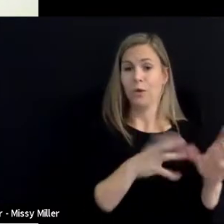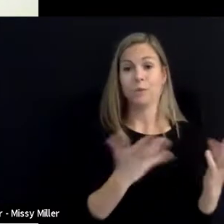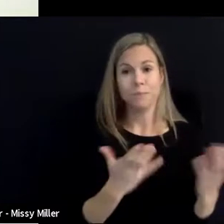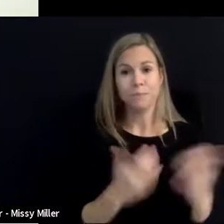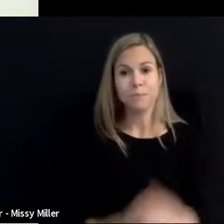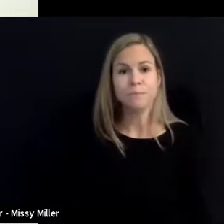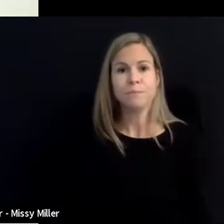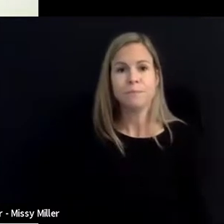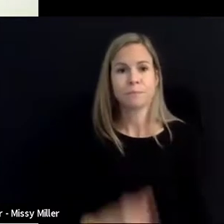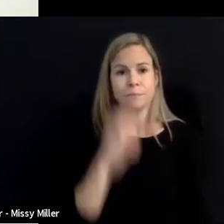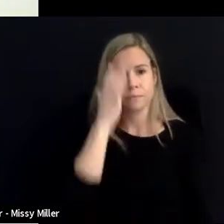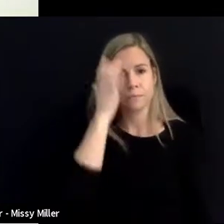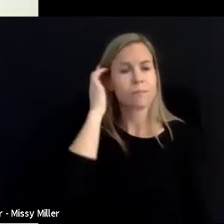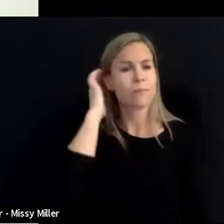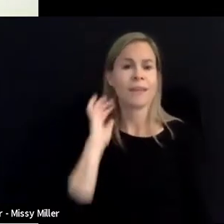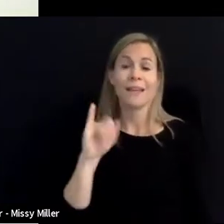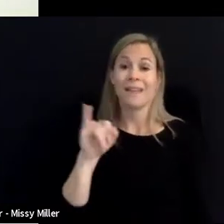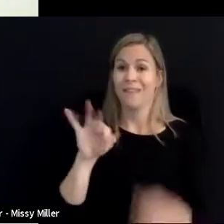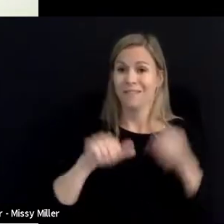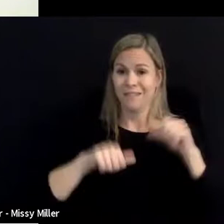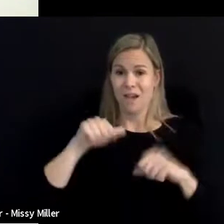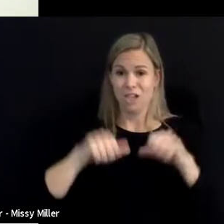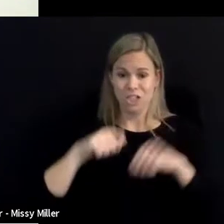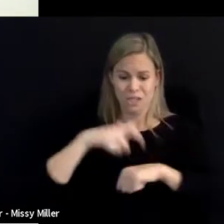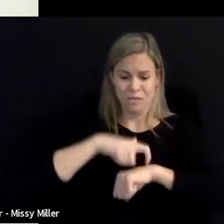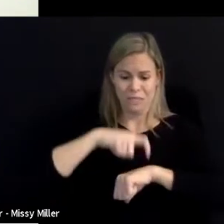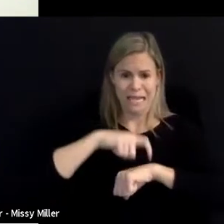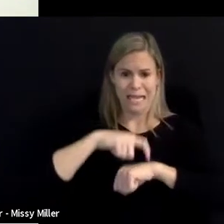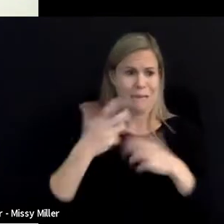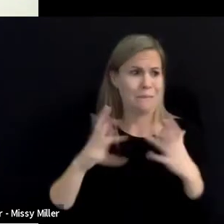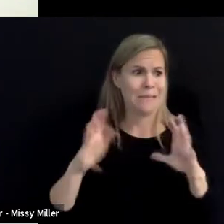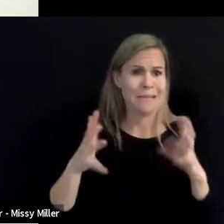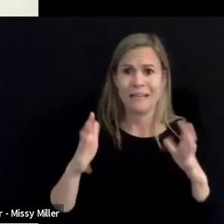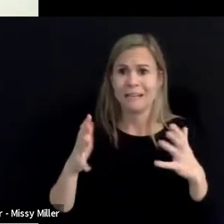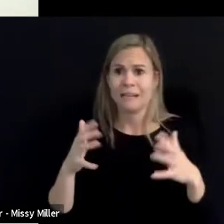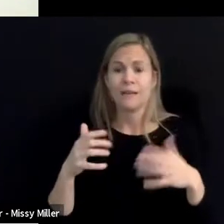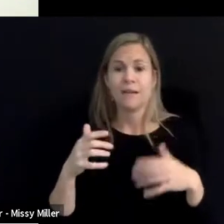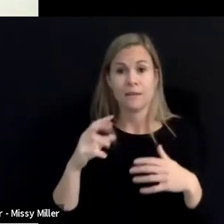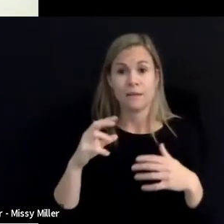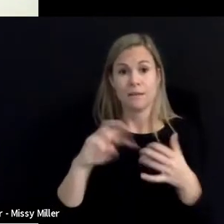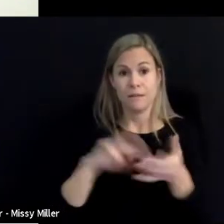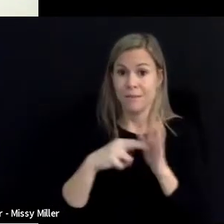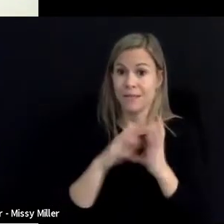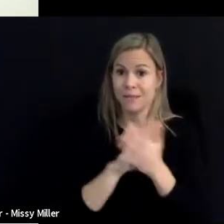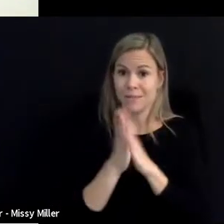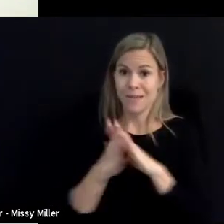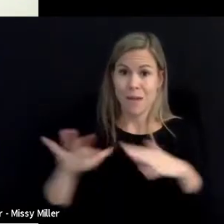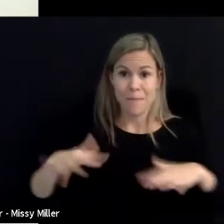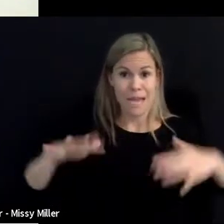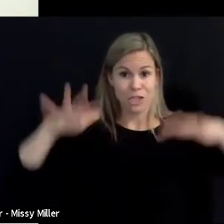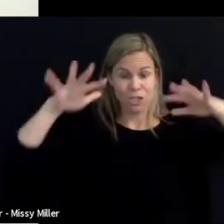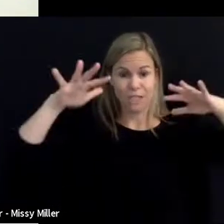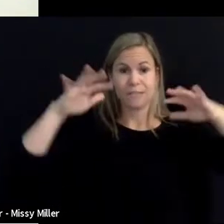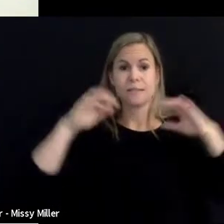When we're not sure about time, we become anxious. We engage in behavior which expresses our feelings.